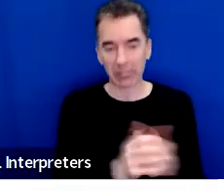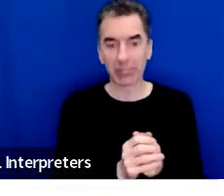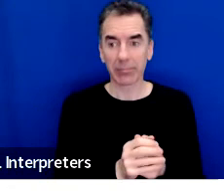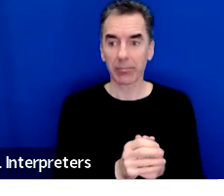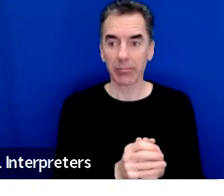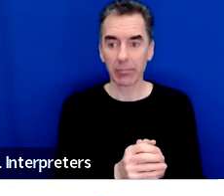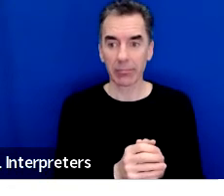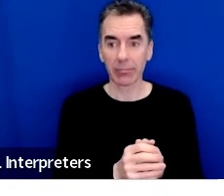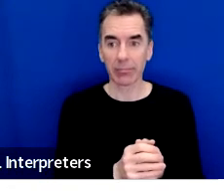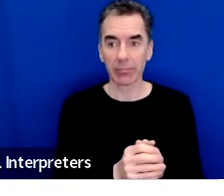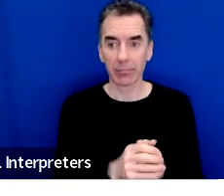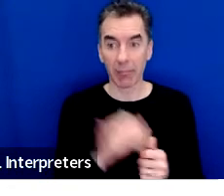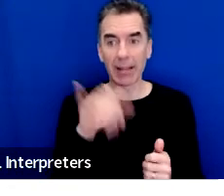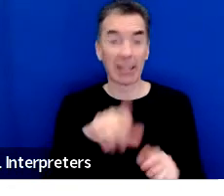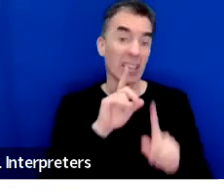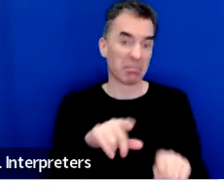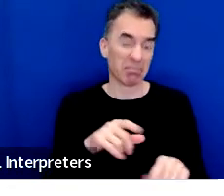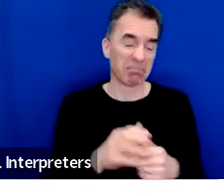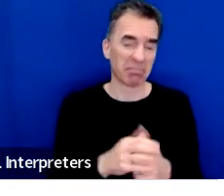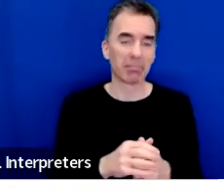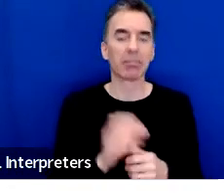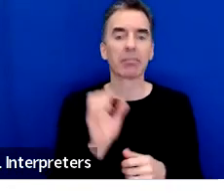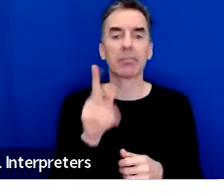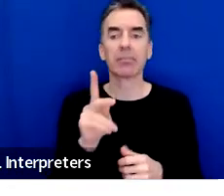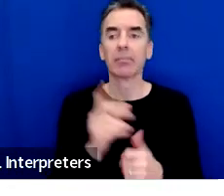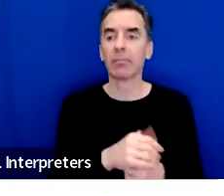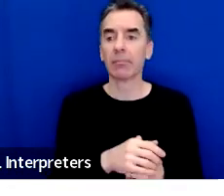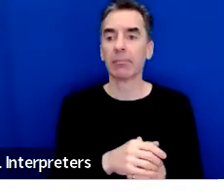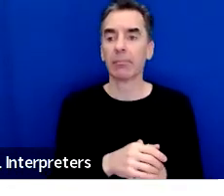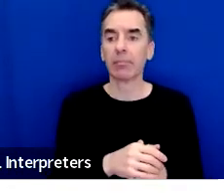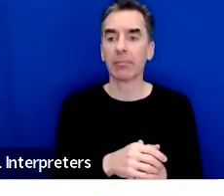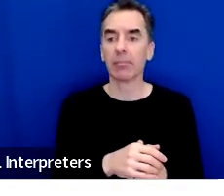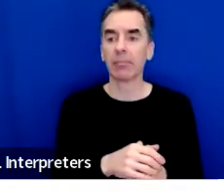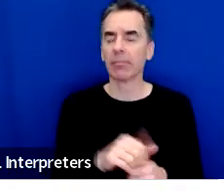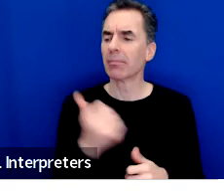yeah, that's the answer, I think. And then can you accept that